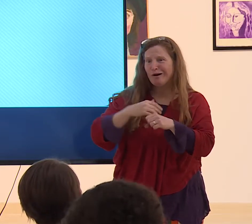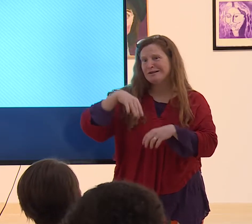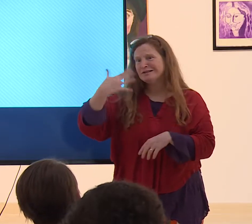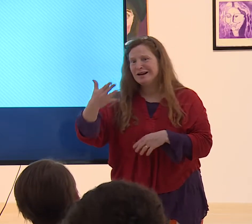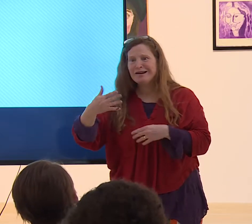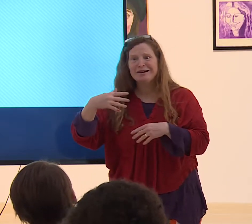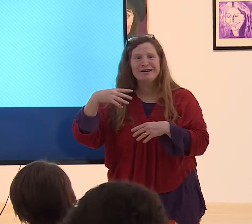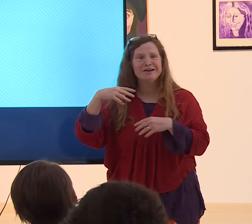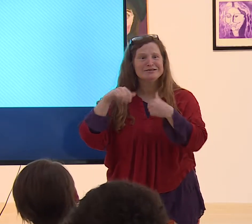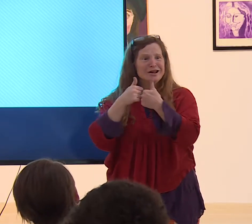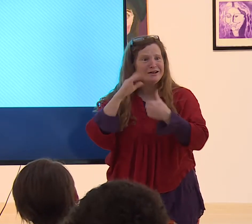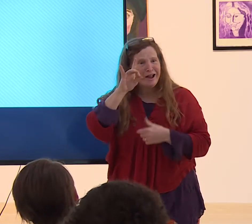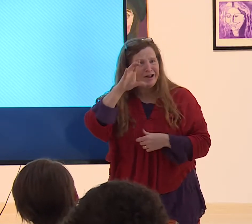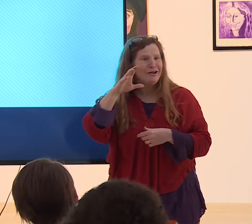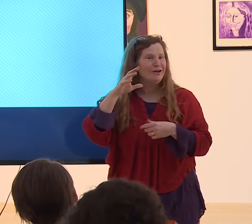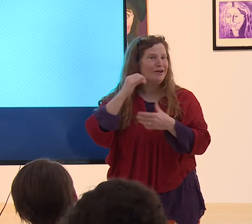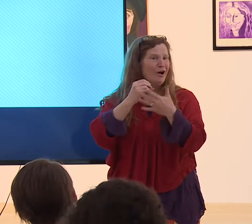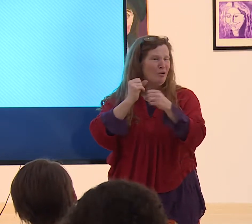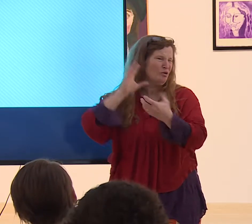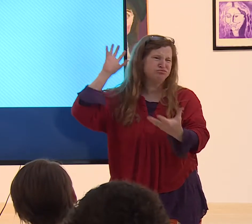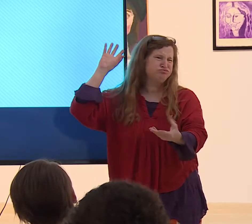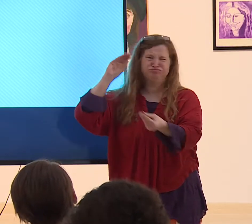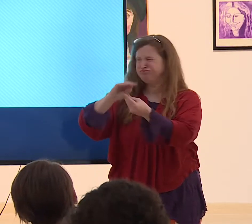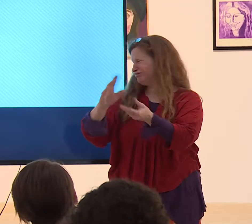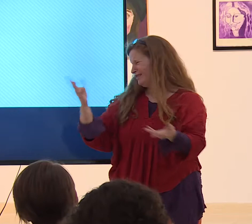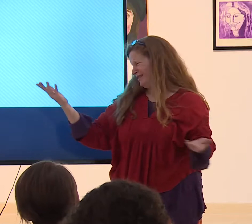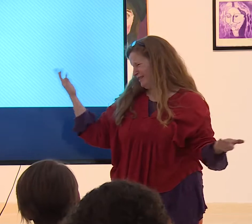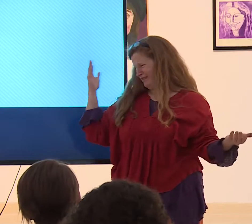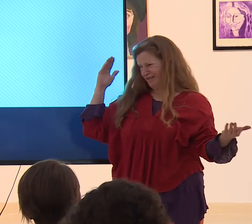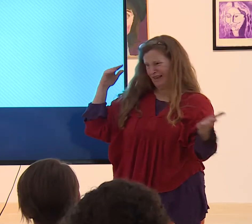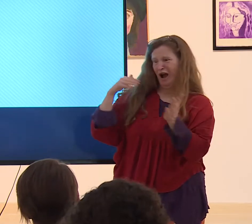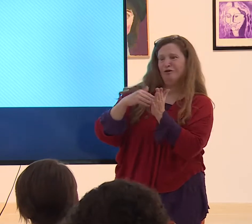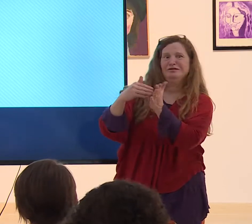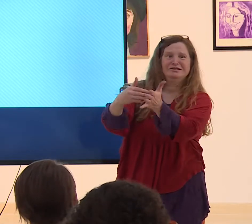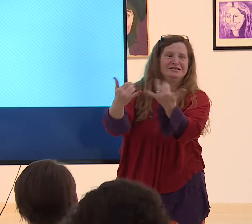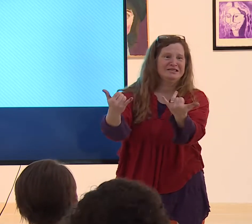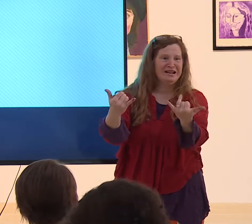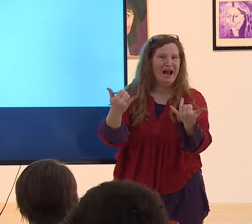Nancy mentioned there were over 600 one of the first years, then 800,